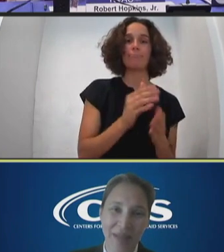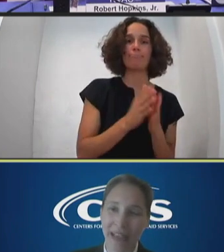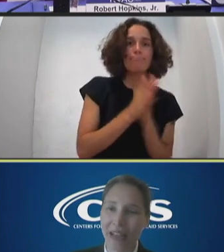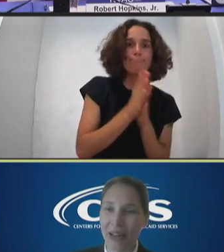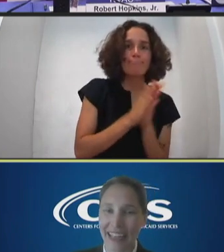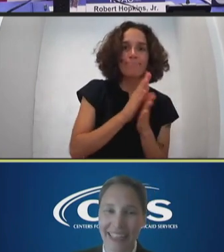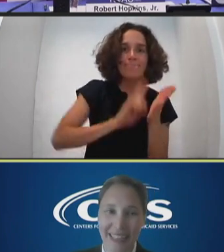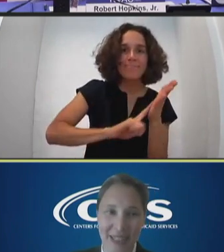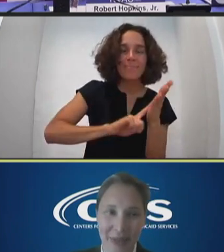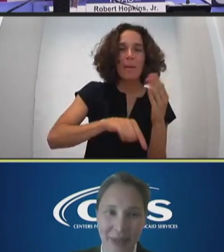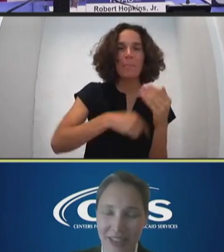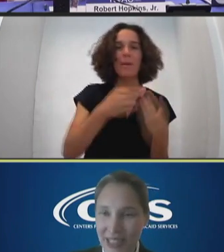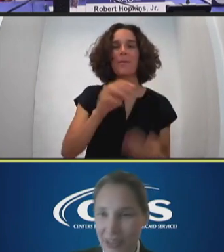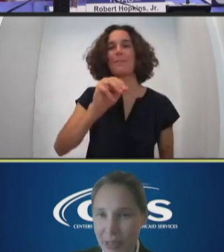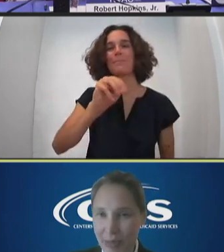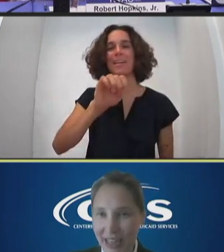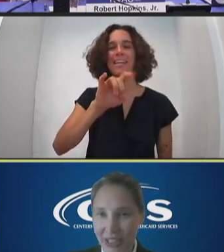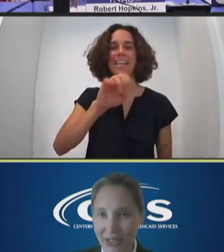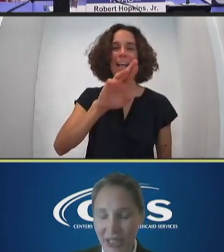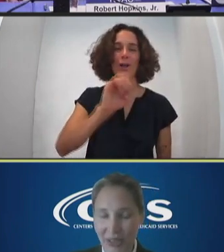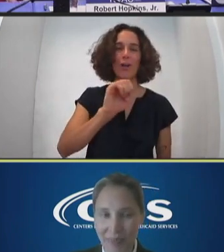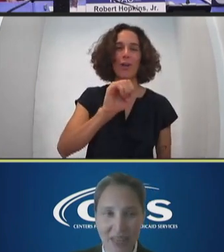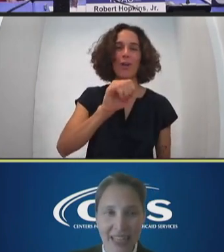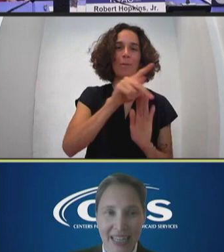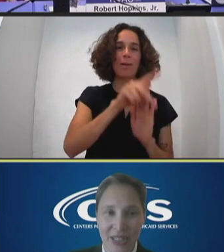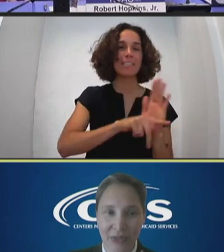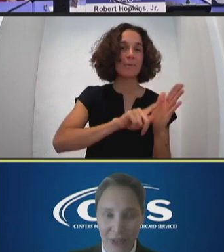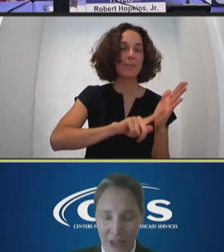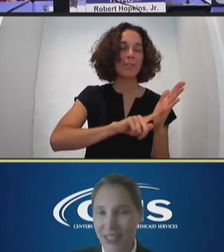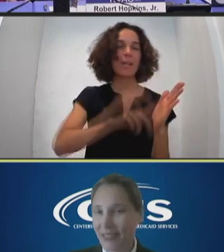I'm going to go ahead and start with just a little bit of background here. So, first,